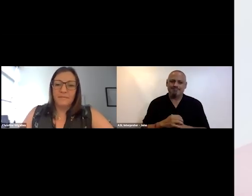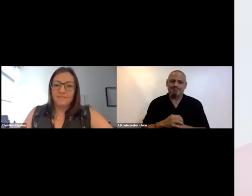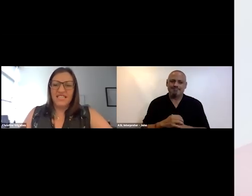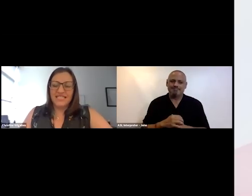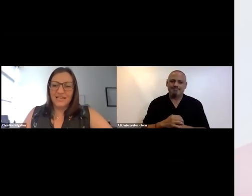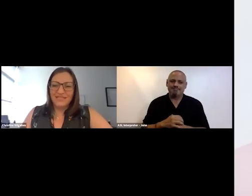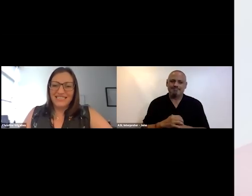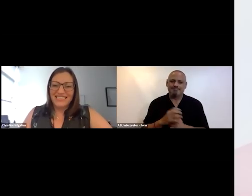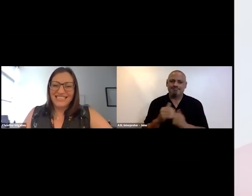Okay, next slide, please.